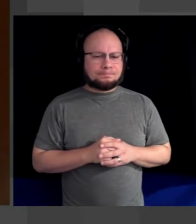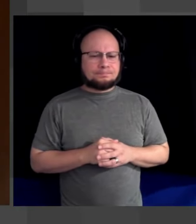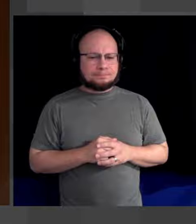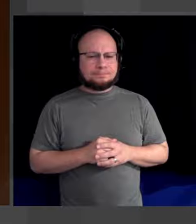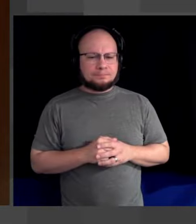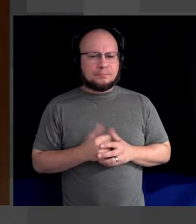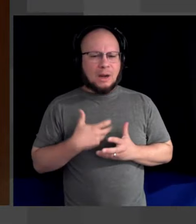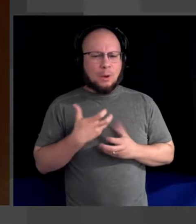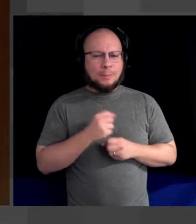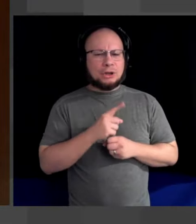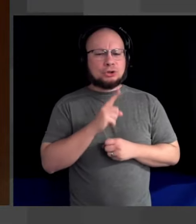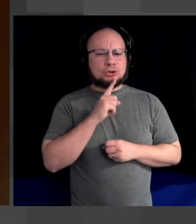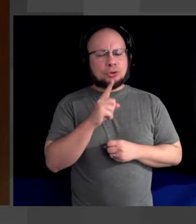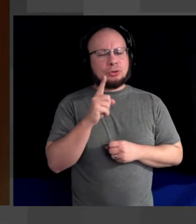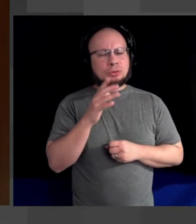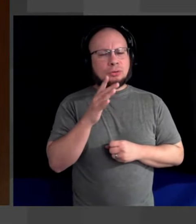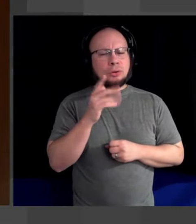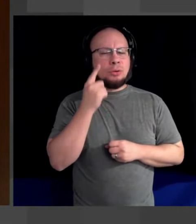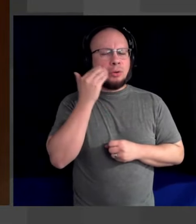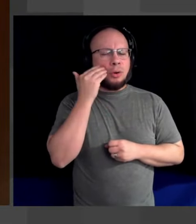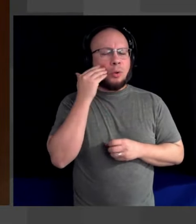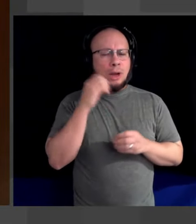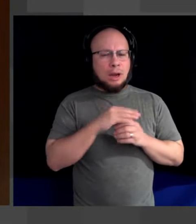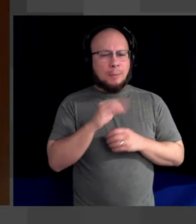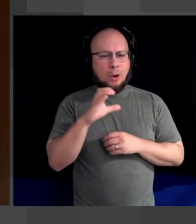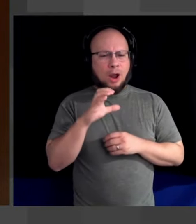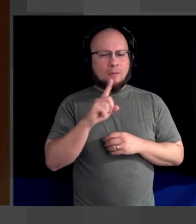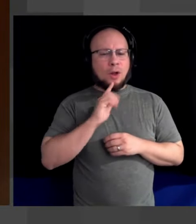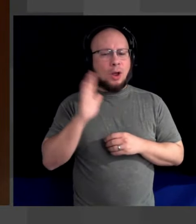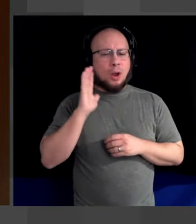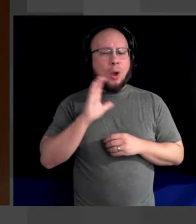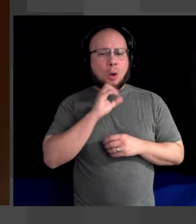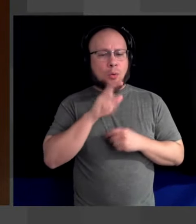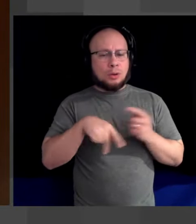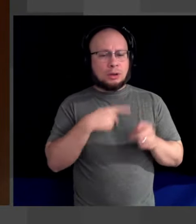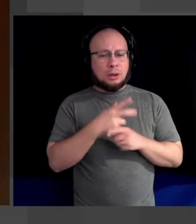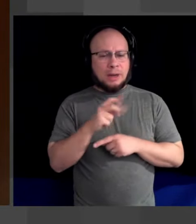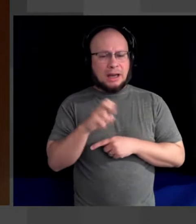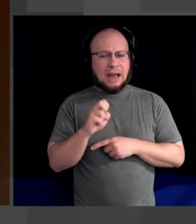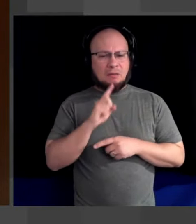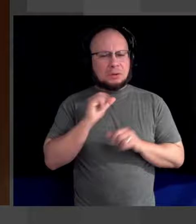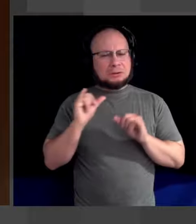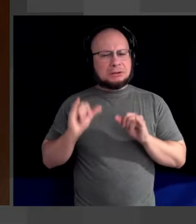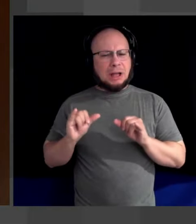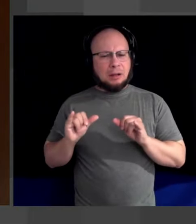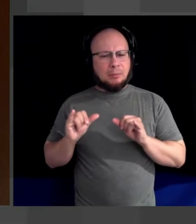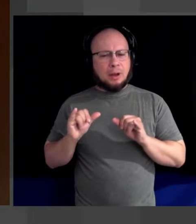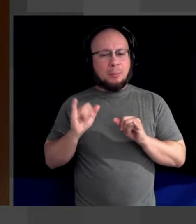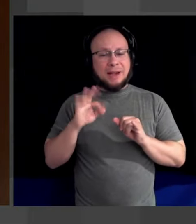WE WANTED TO MAKE SURE THAT OF COURSE IN MINECRAFT ALL OF THE ORIGINAL CAVES THEY ARE